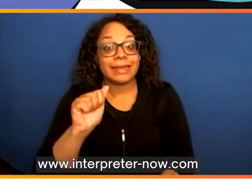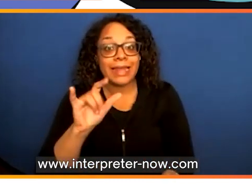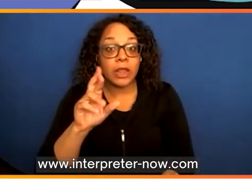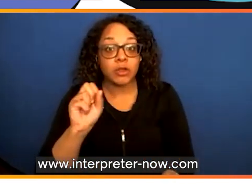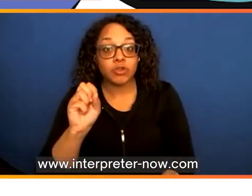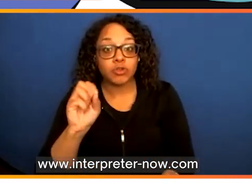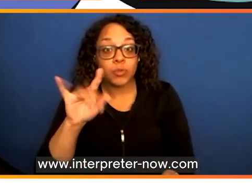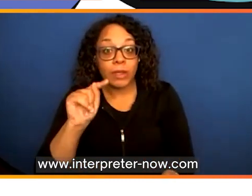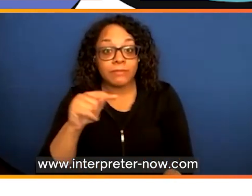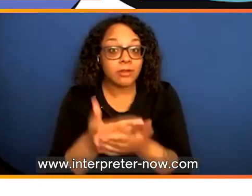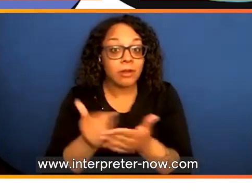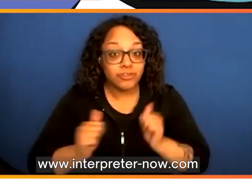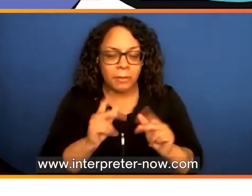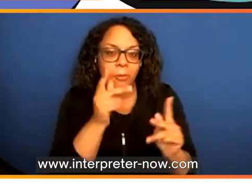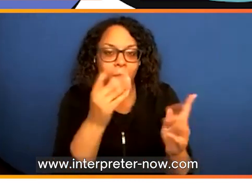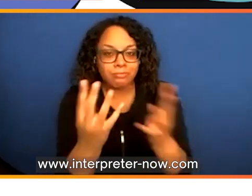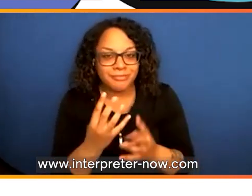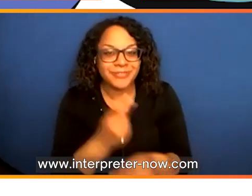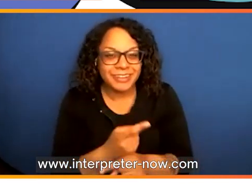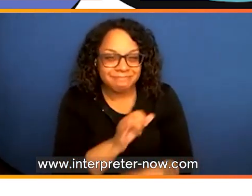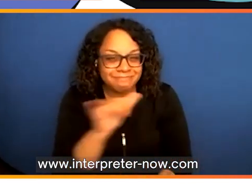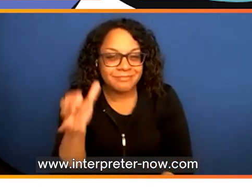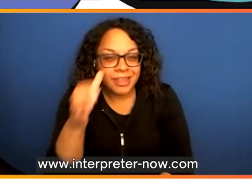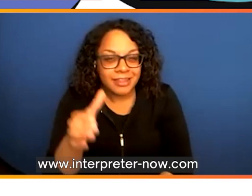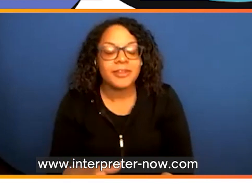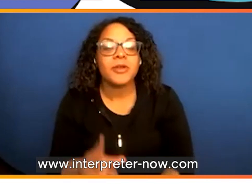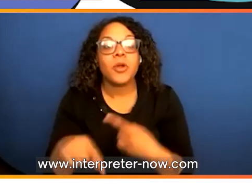being vulnerable of what they've learned from a man, maybe what they hadn't done in the